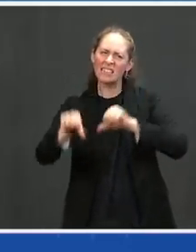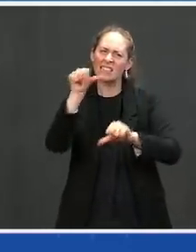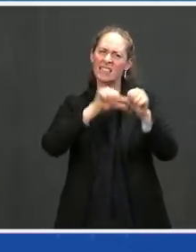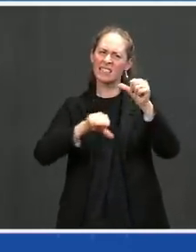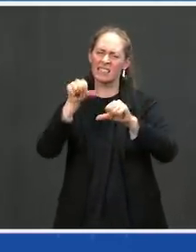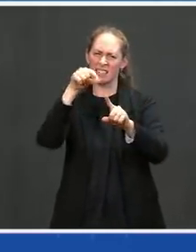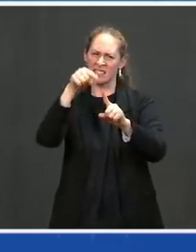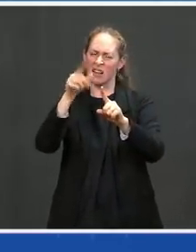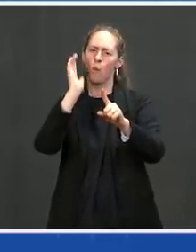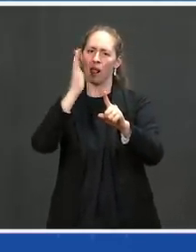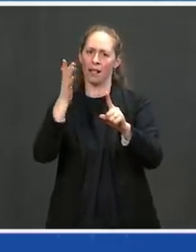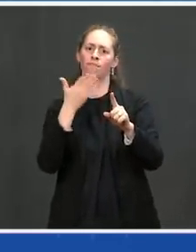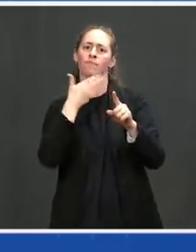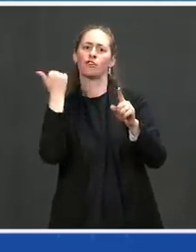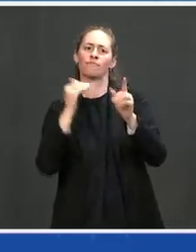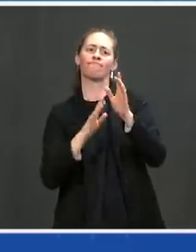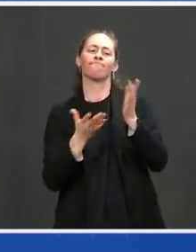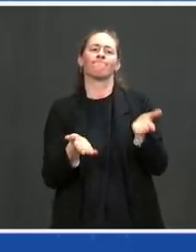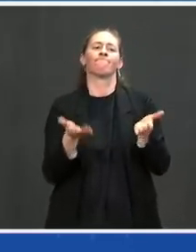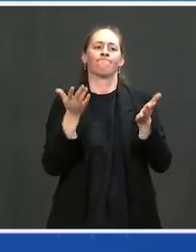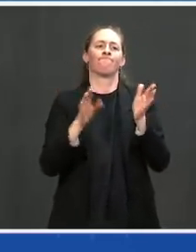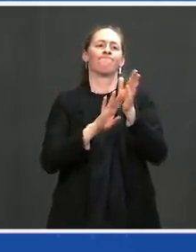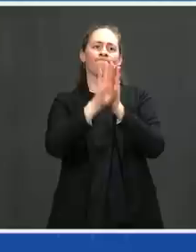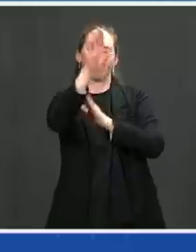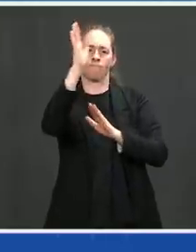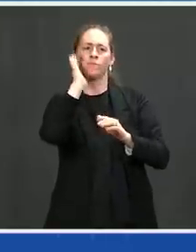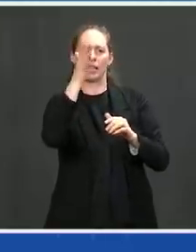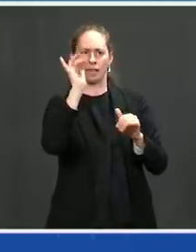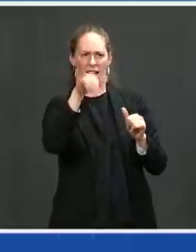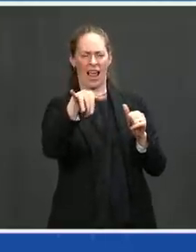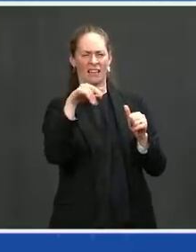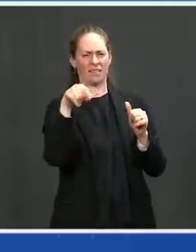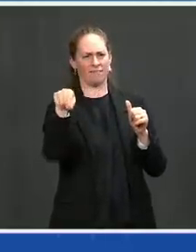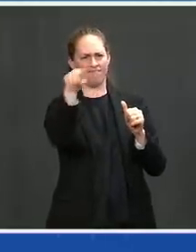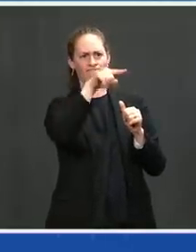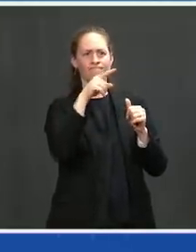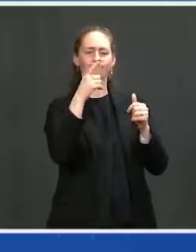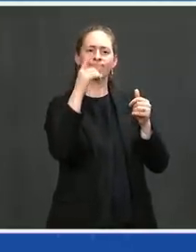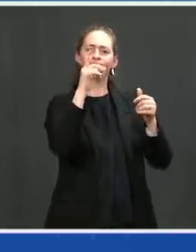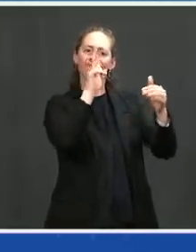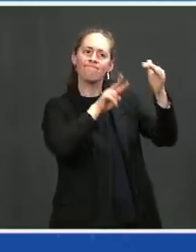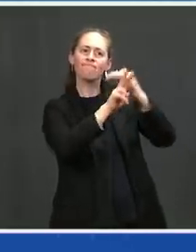own the future as it relates to technology, quantum computing, a whole range of things,